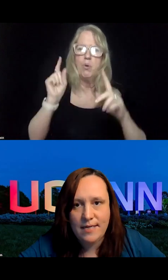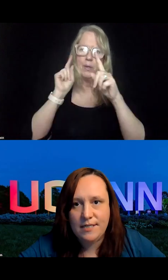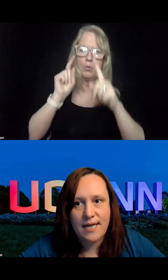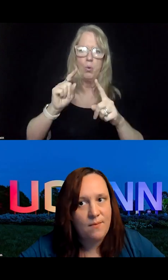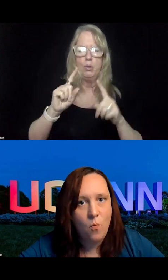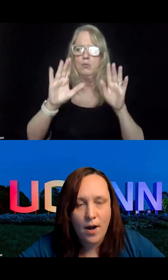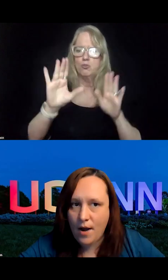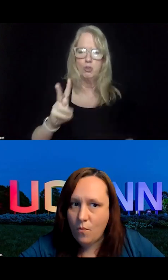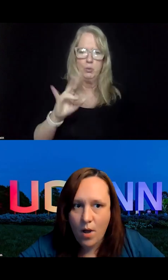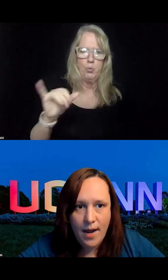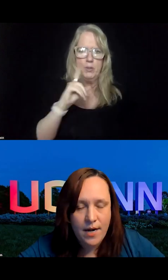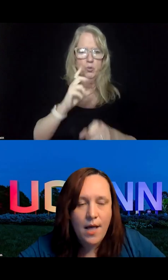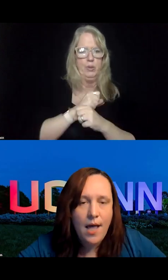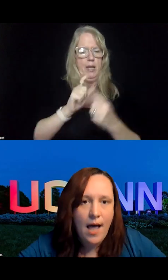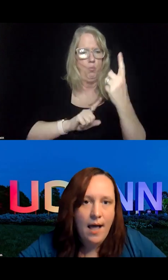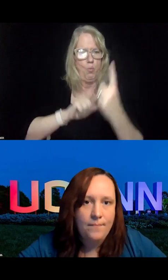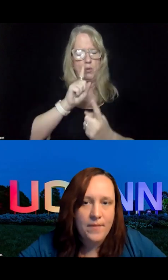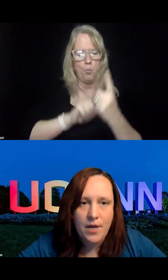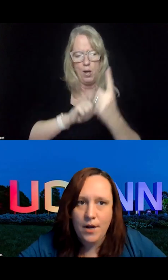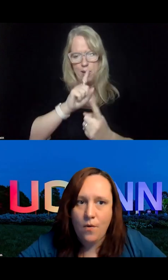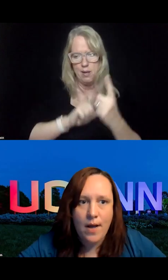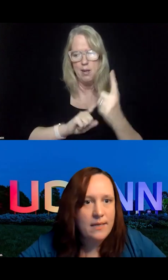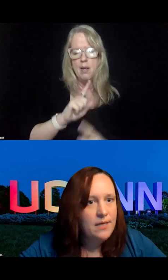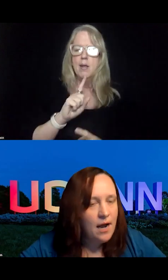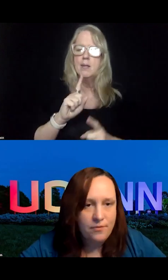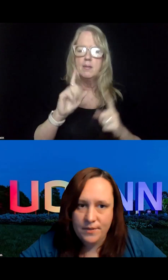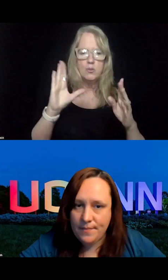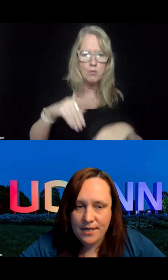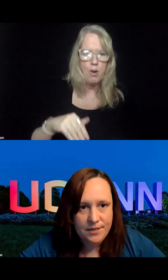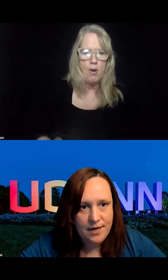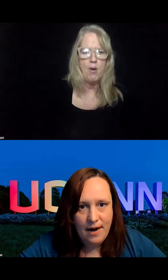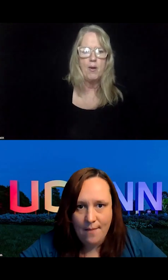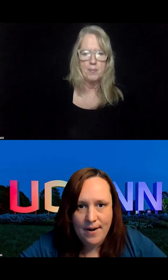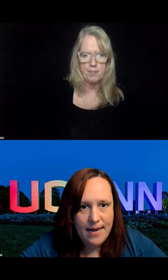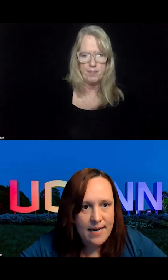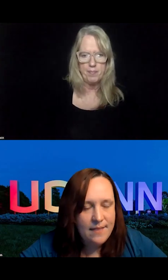TO GET SOME ONE-ON-1 TALK THROUGH ISSUES THAT ARE HAPPENING AND